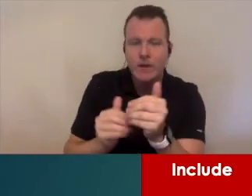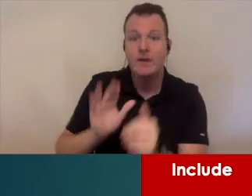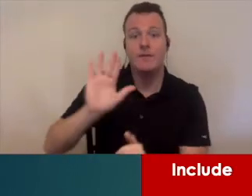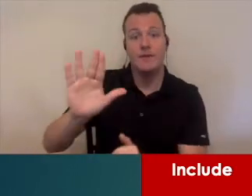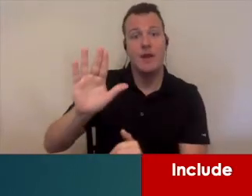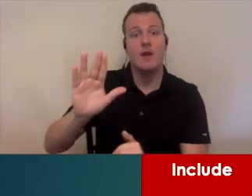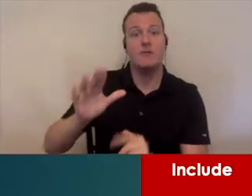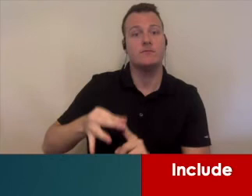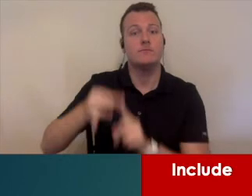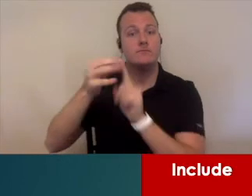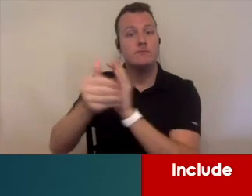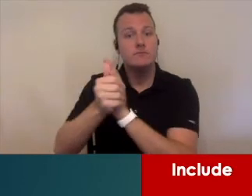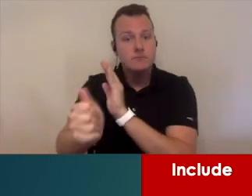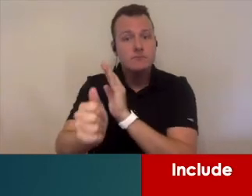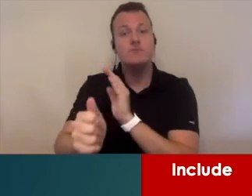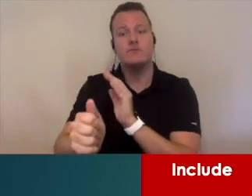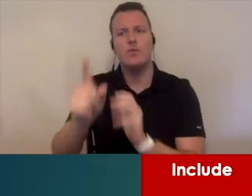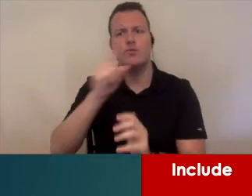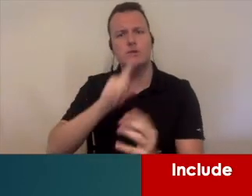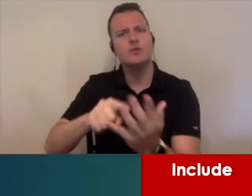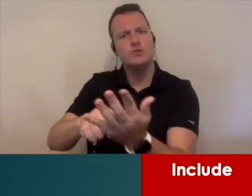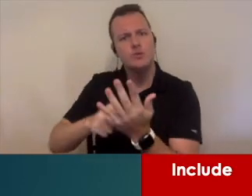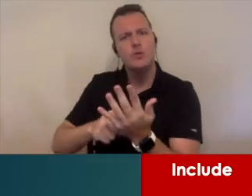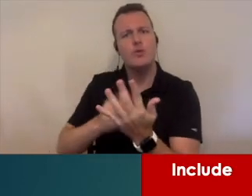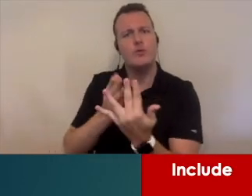displayed through the course, that they were running different marathons, or